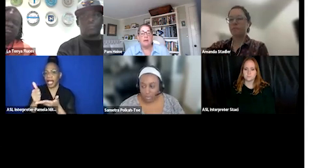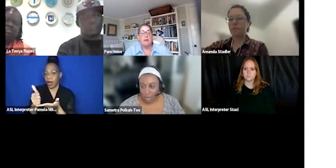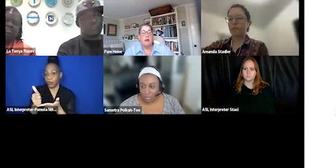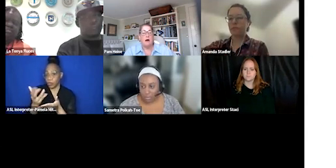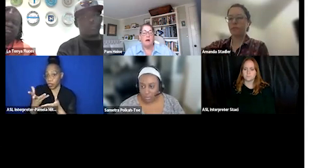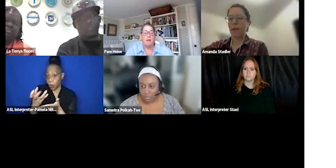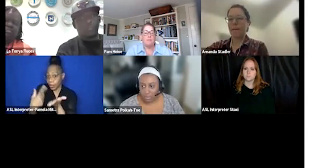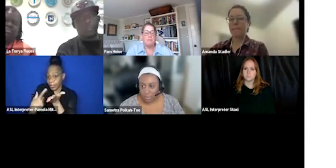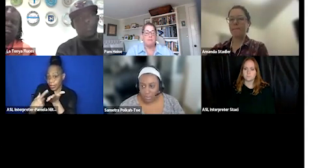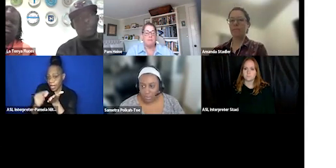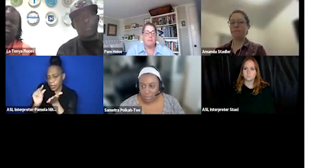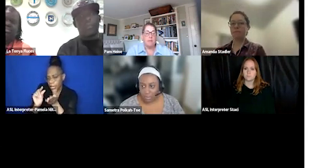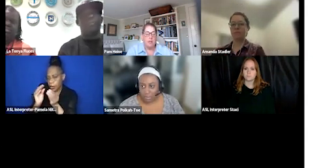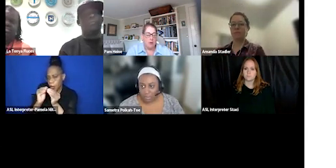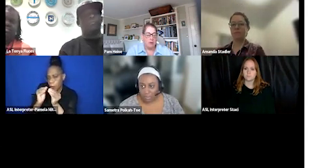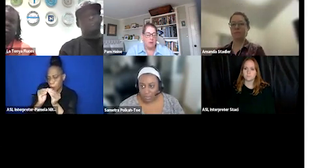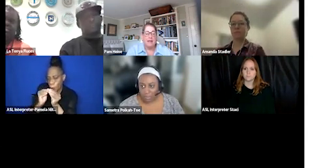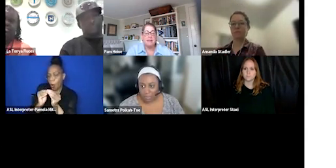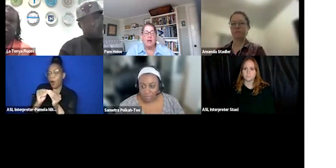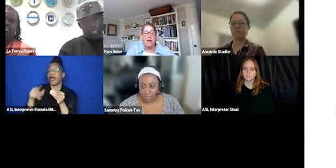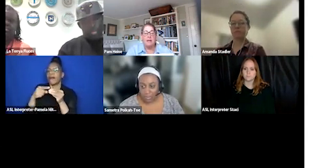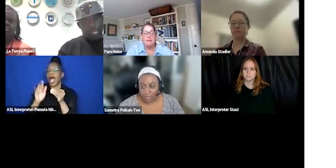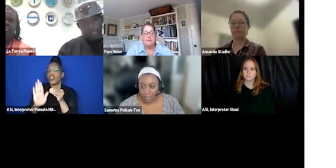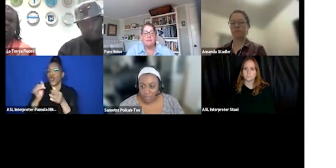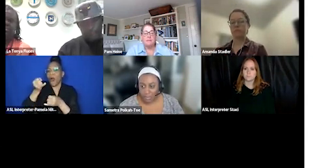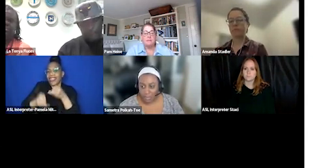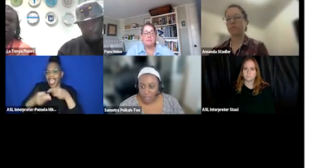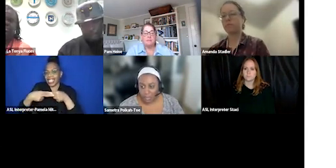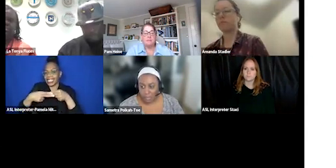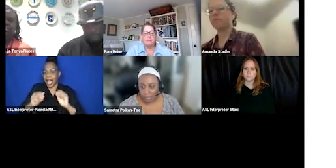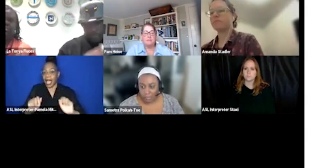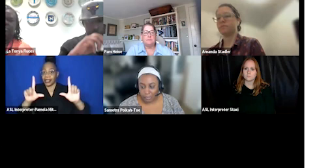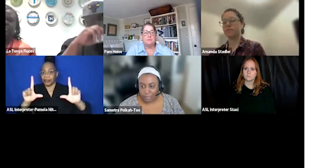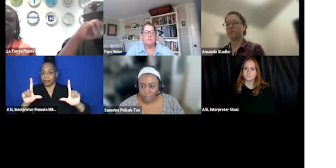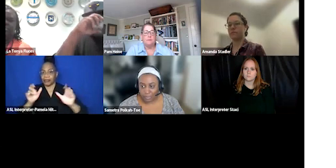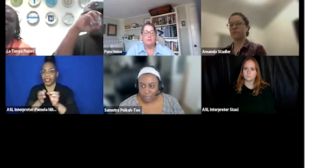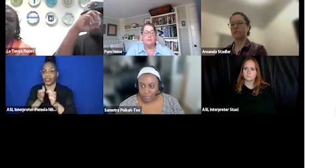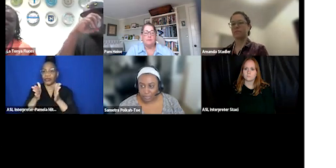about, you know, your last slide? [Hope] Yeah, absolutely.